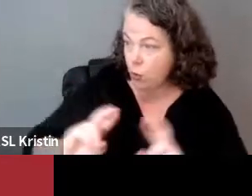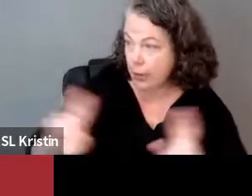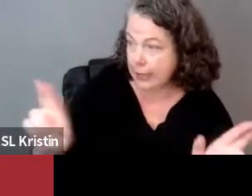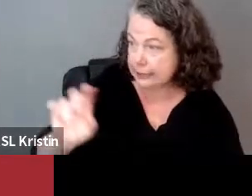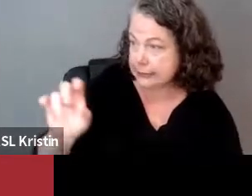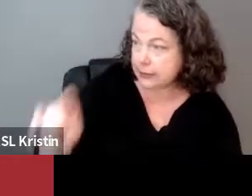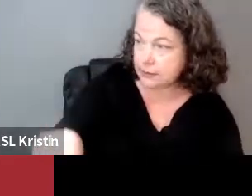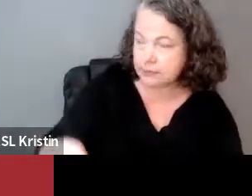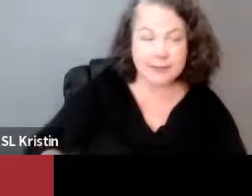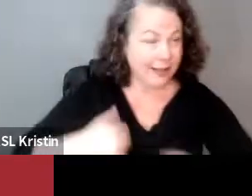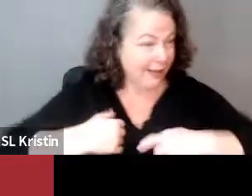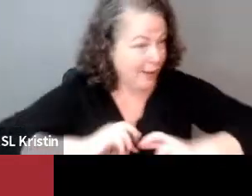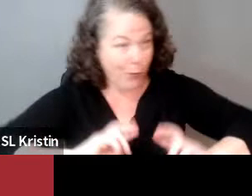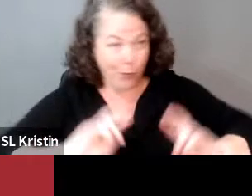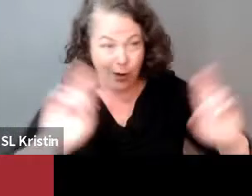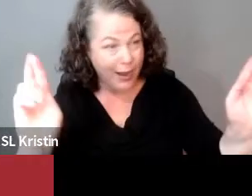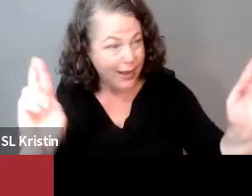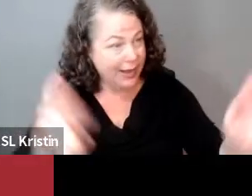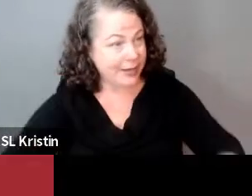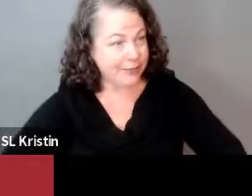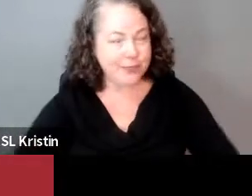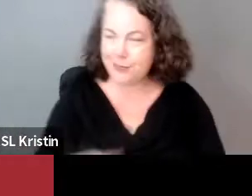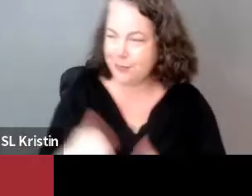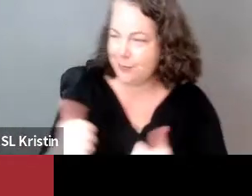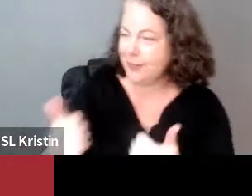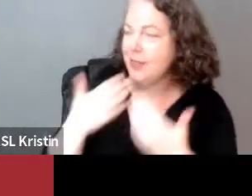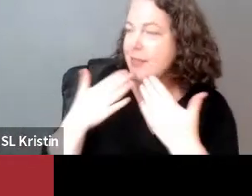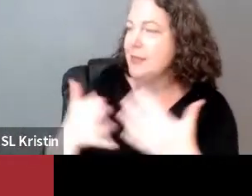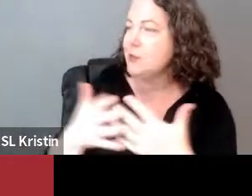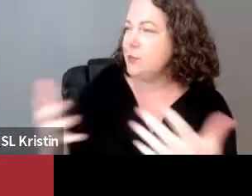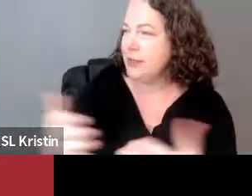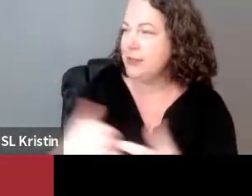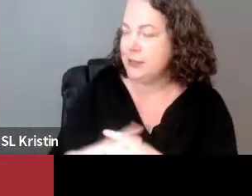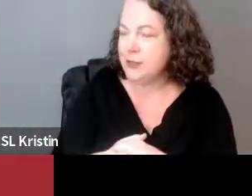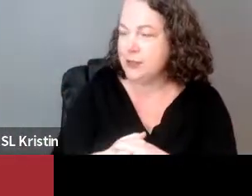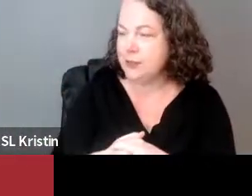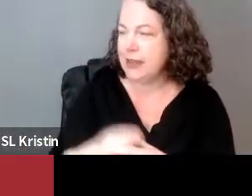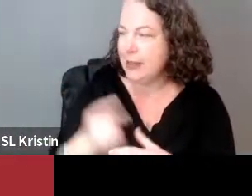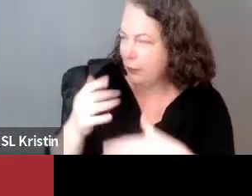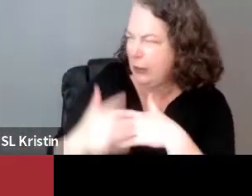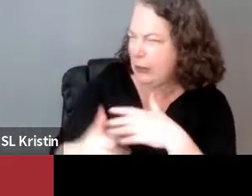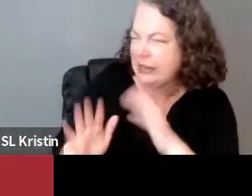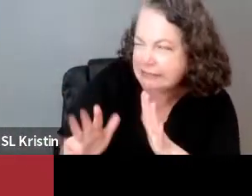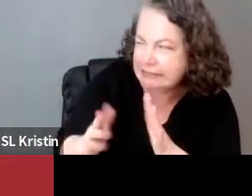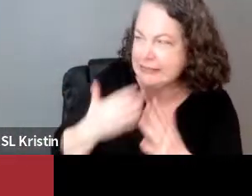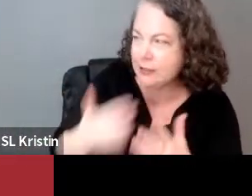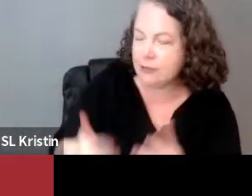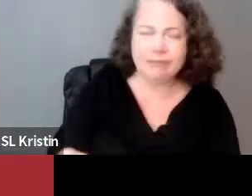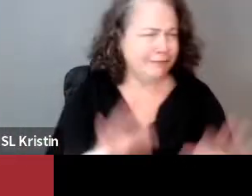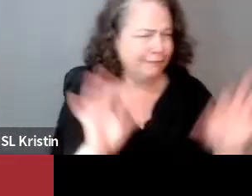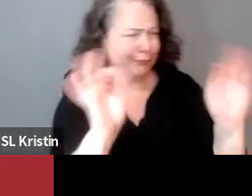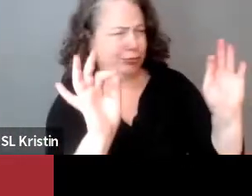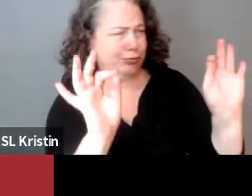I'm ready. Thanks so much for being a little bit early. Oh, not a problem. Yeah.